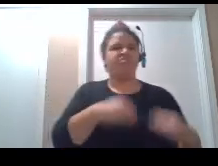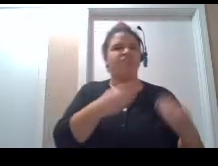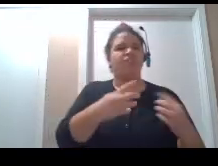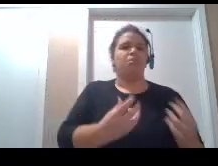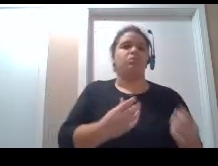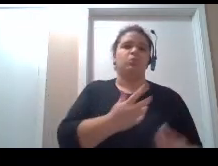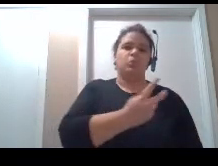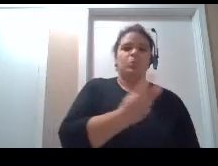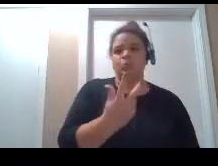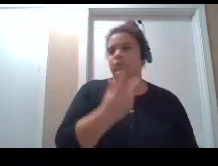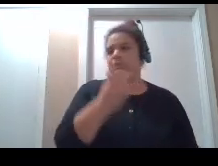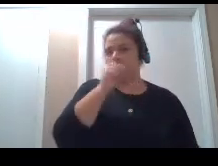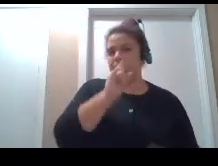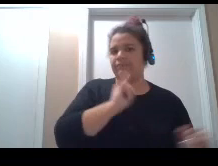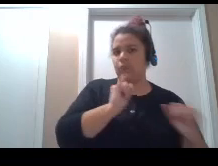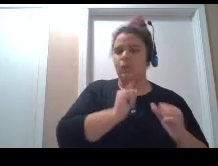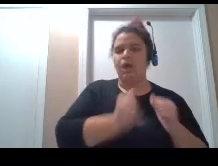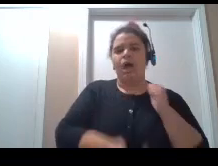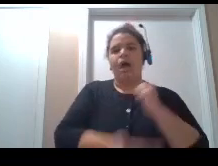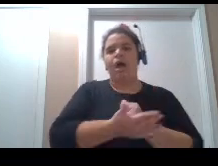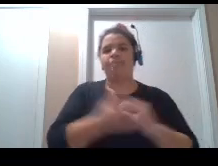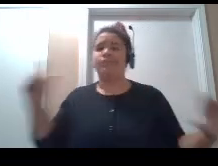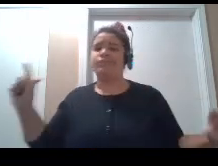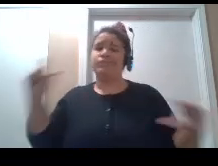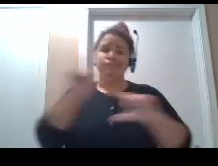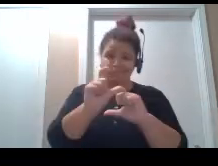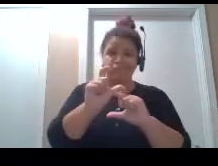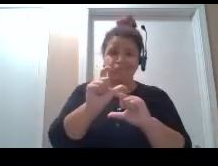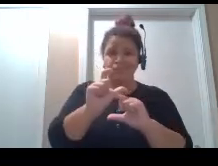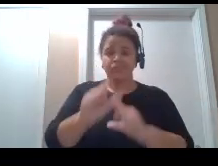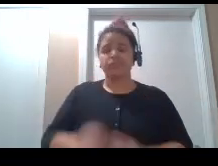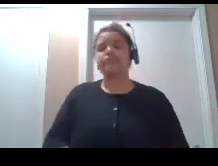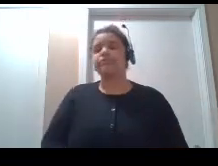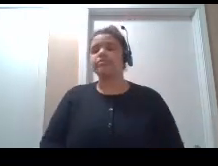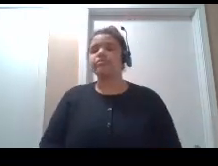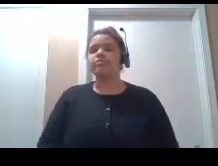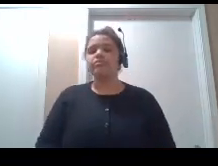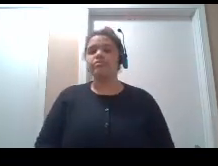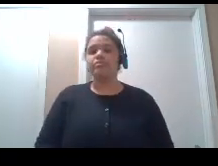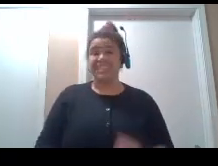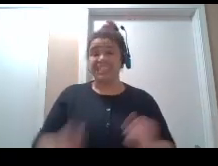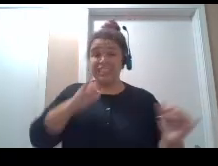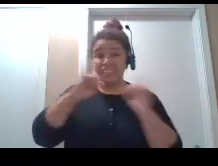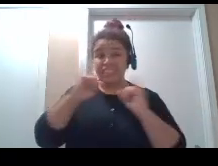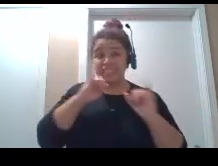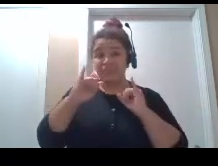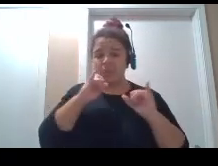Now, I know it is tempting for job developers to want to sit in on the interview. There can be a lot of great